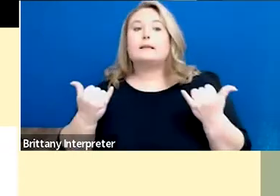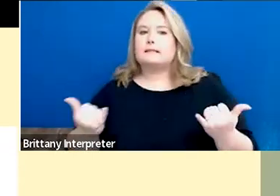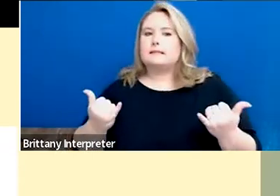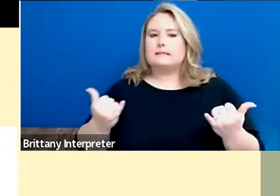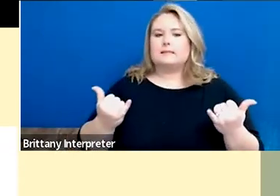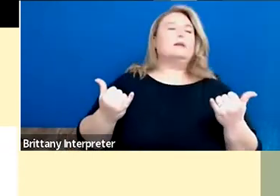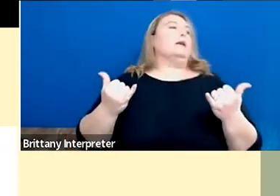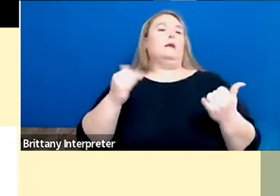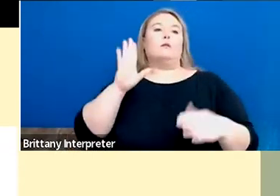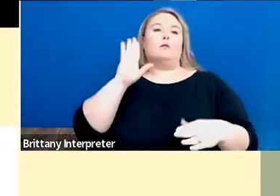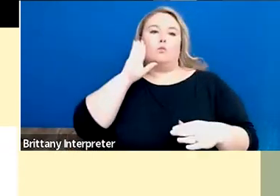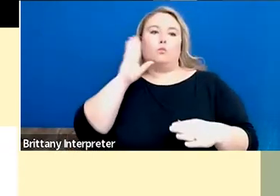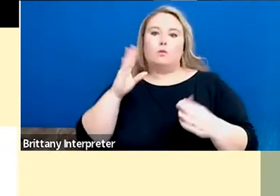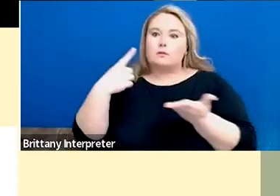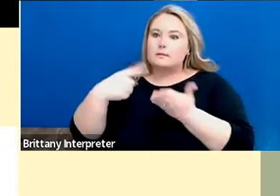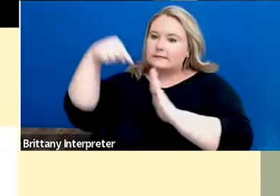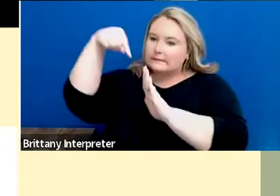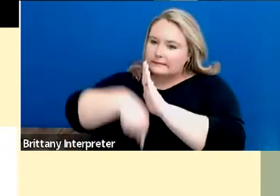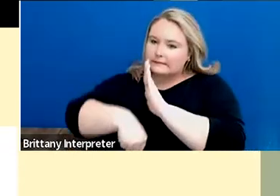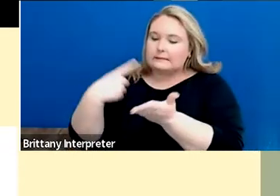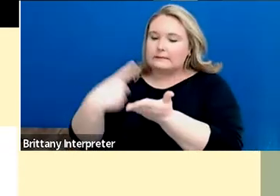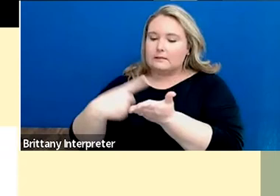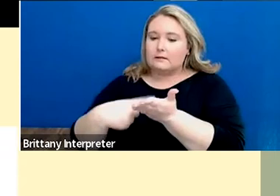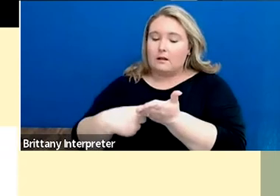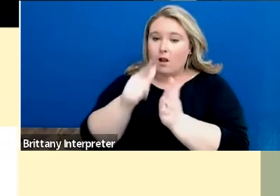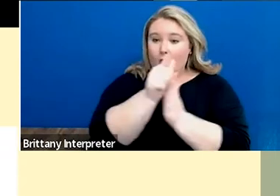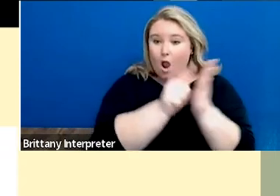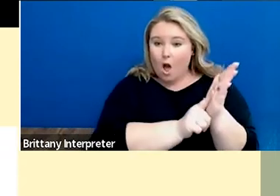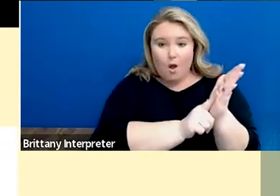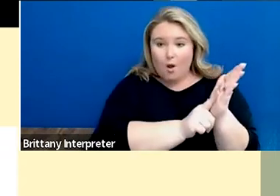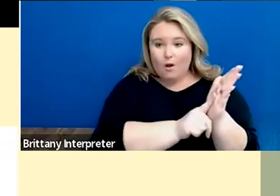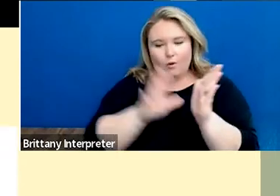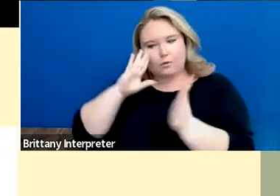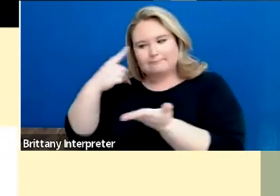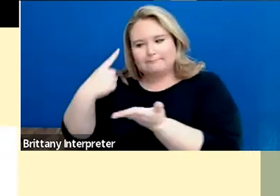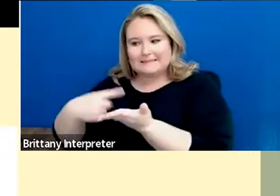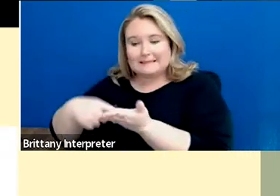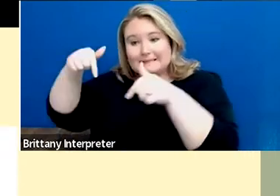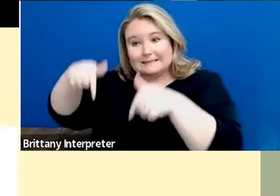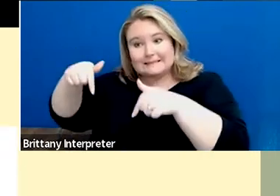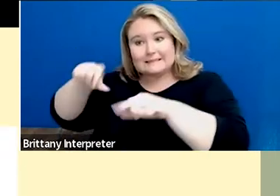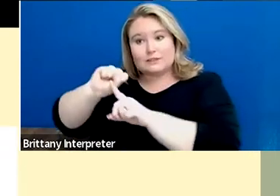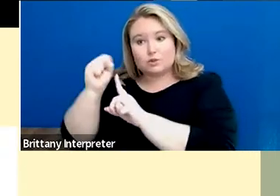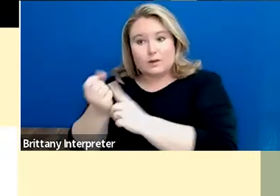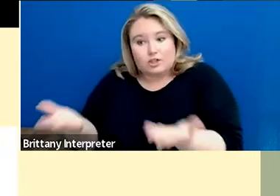beyond the law and discuss the state of housing in our community, and one of the main purposes,